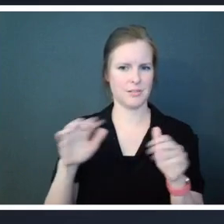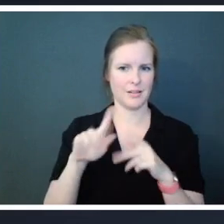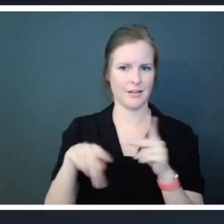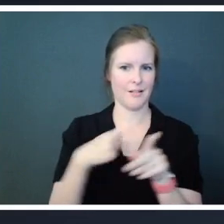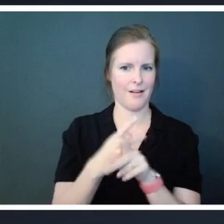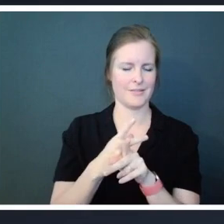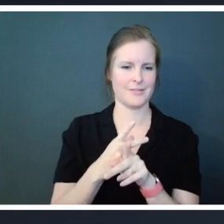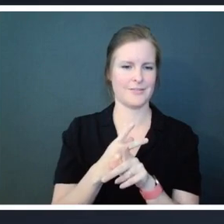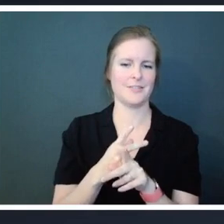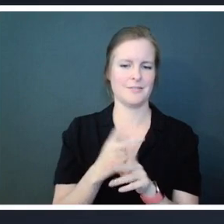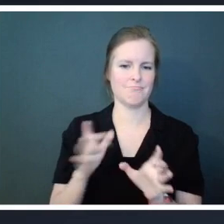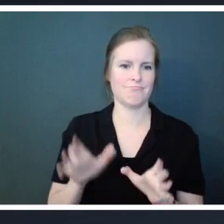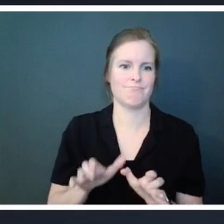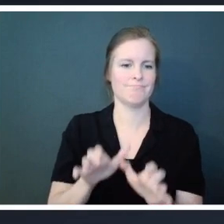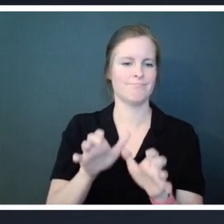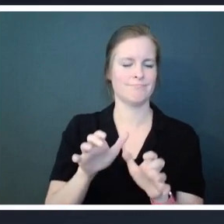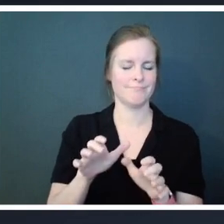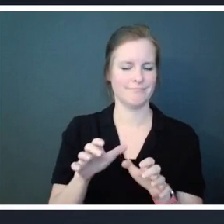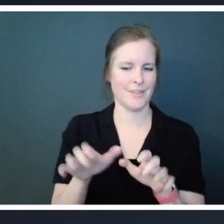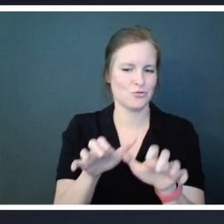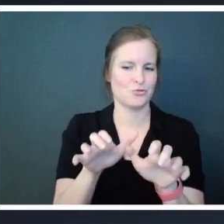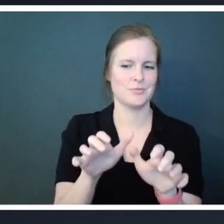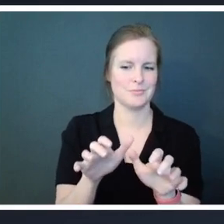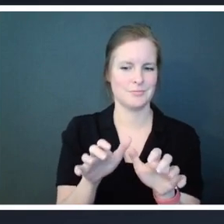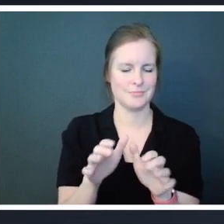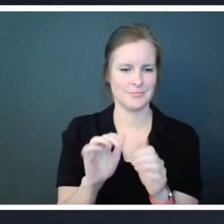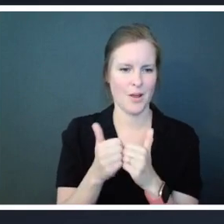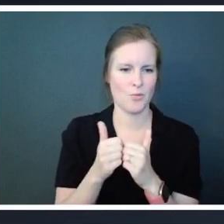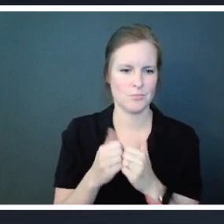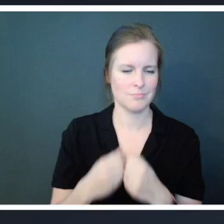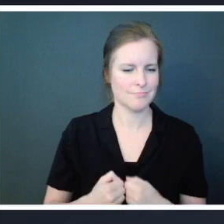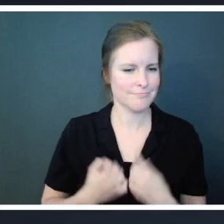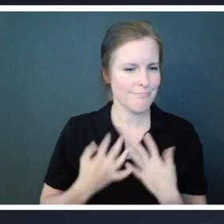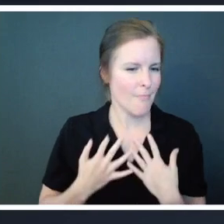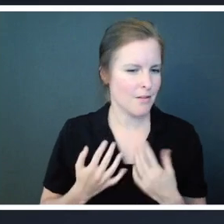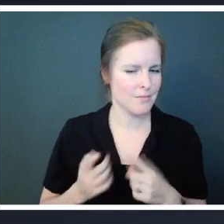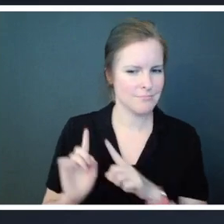right? What that action is, and how we get there doesn't have to look just one way. It